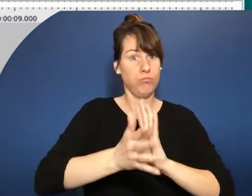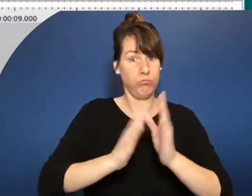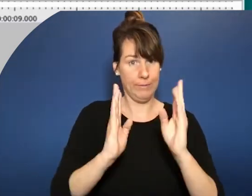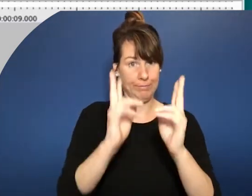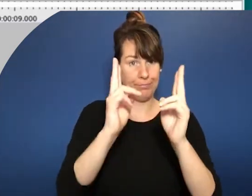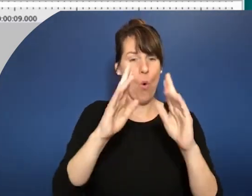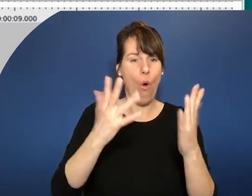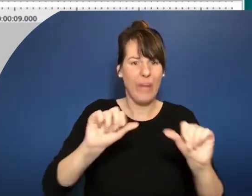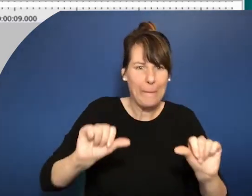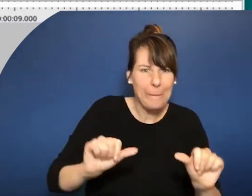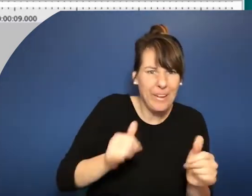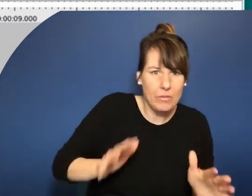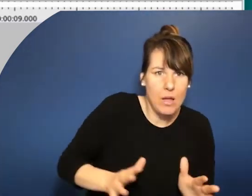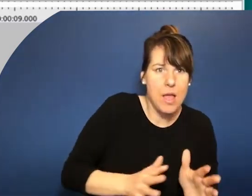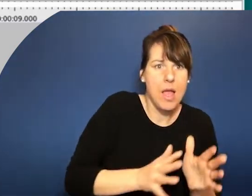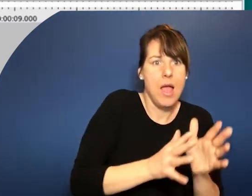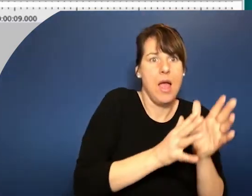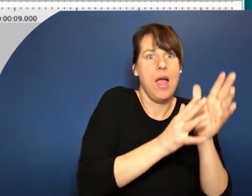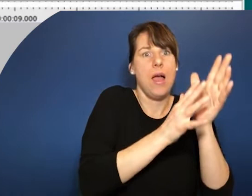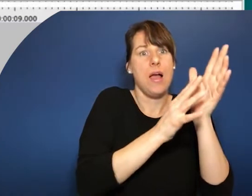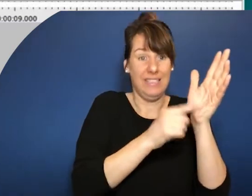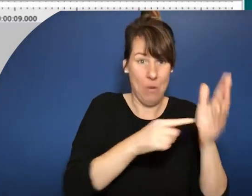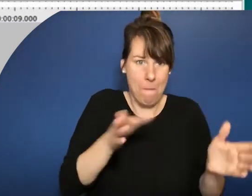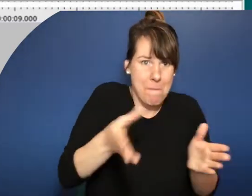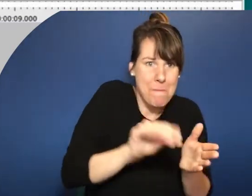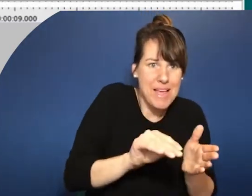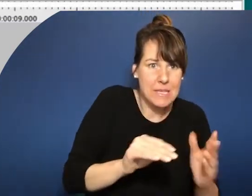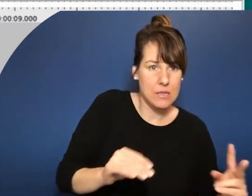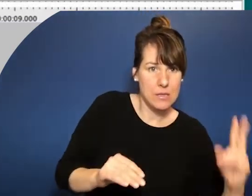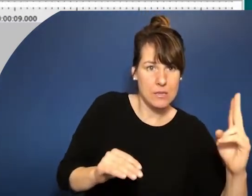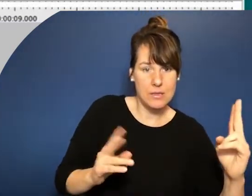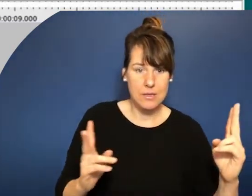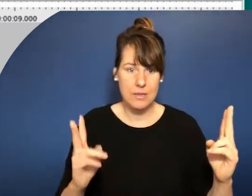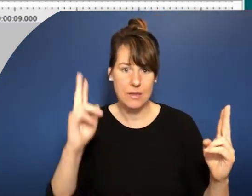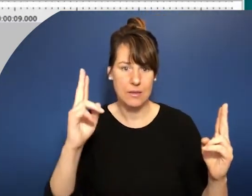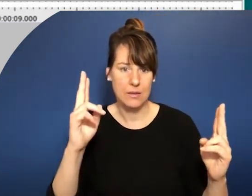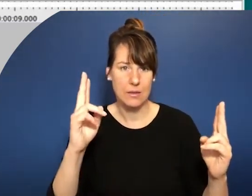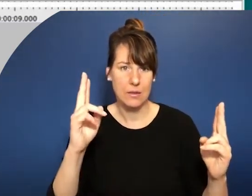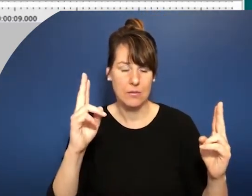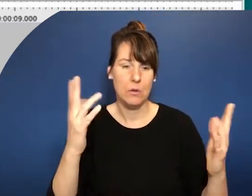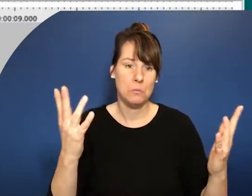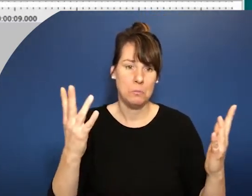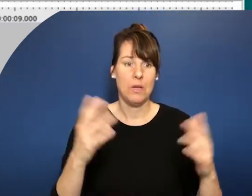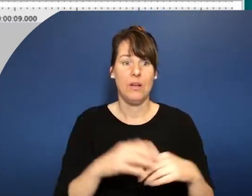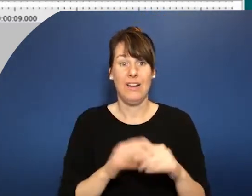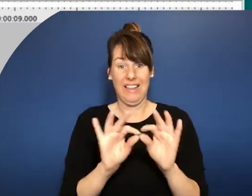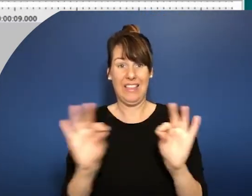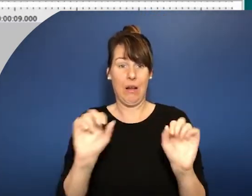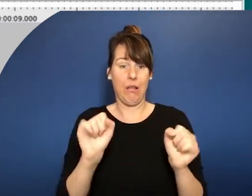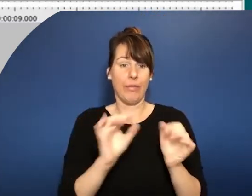into the sign boundaries. So, this is totally up to you, Your research question or annotation decisions.